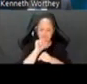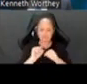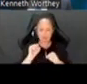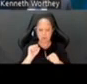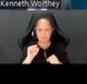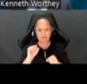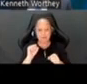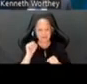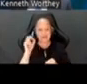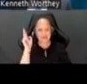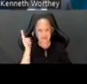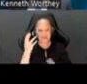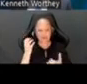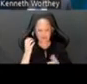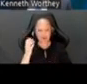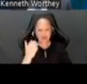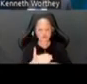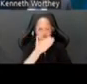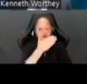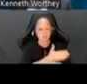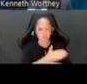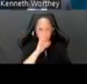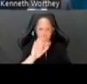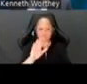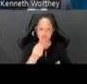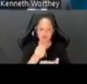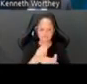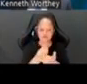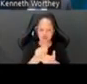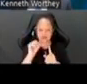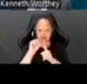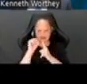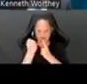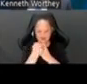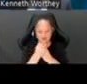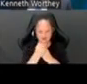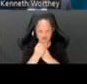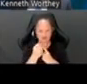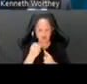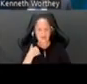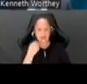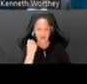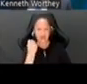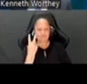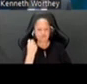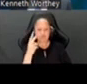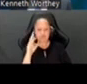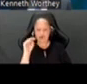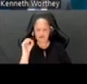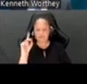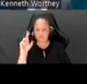to improve their financial situations. It consists of 12 modules that cover basic financial